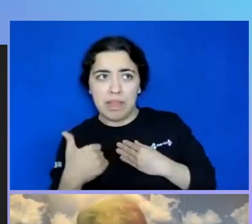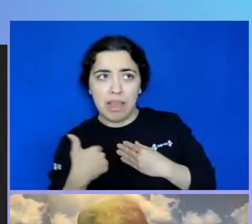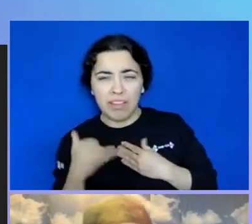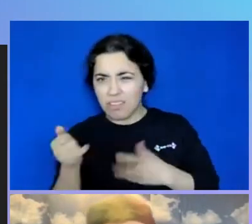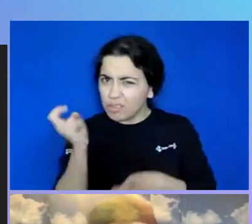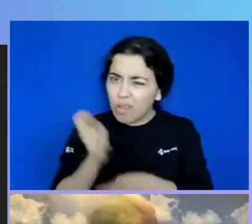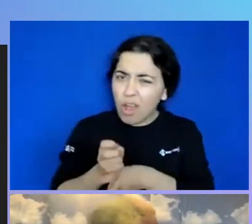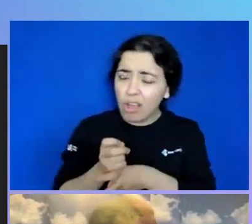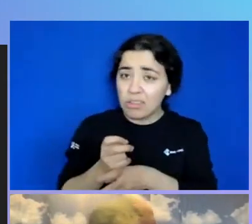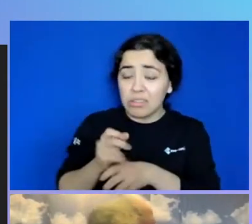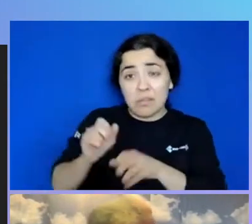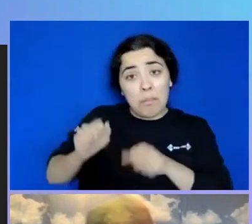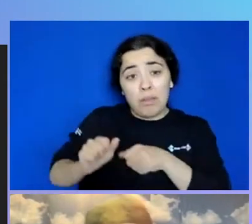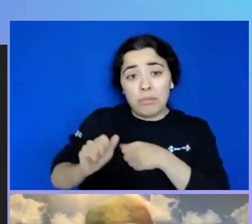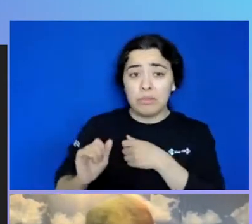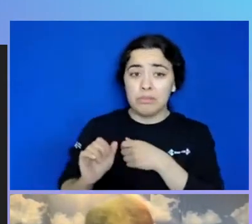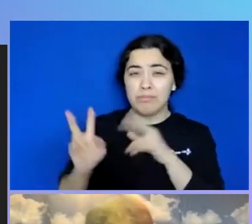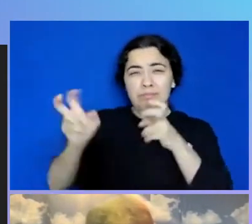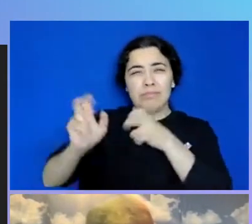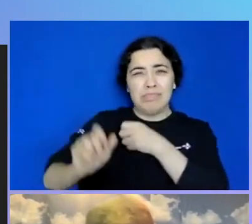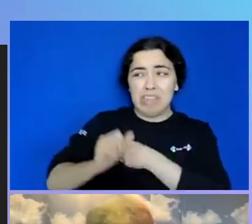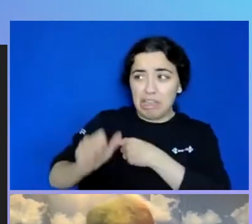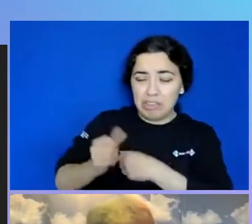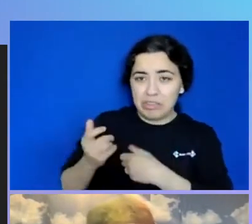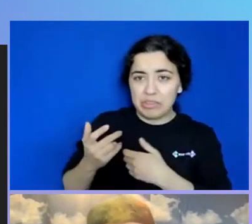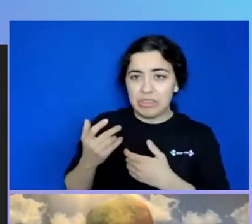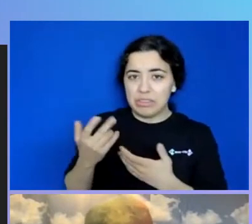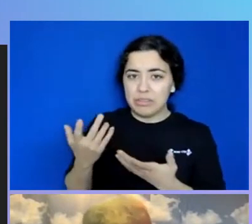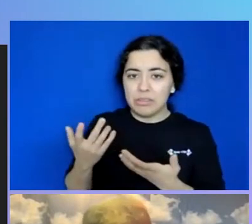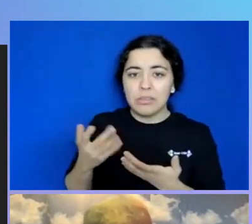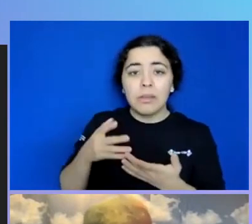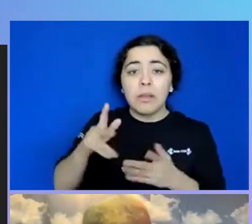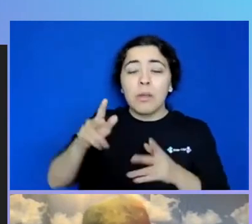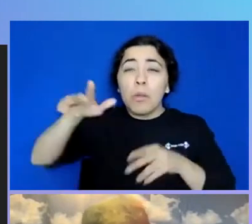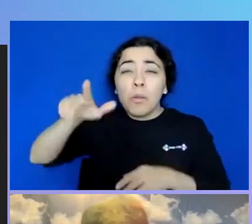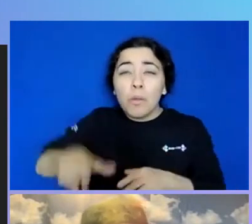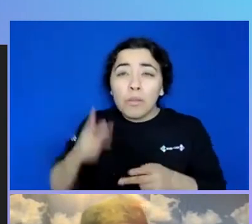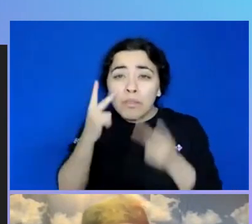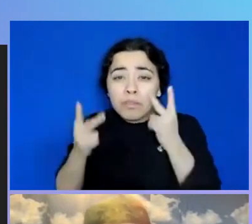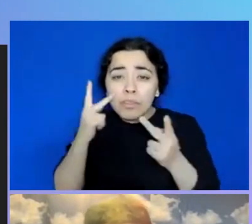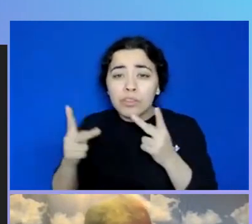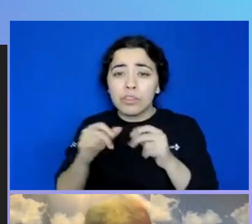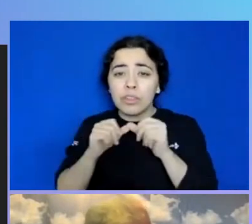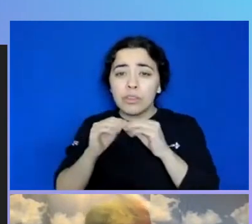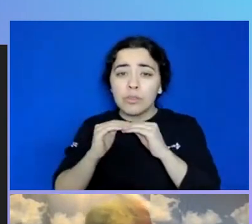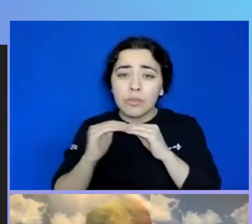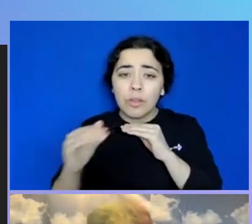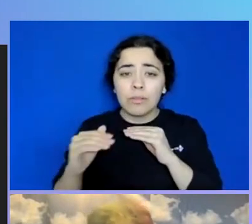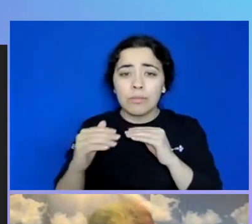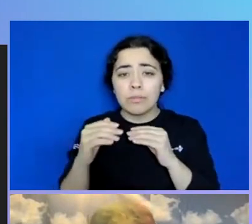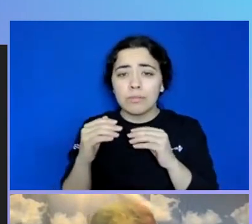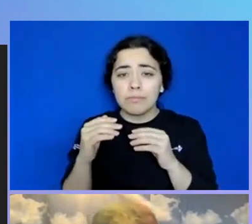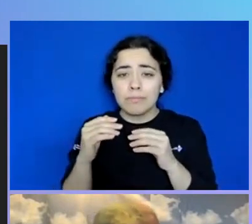cognitive disabilities, chronic health conditions, or that need